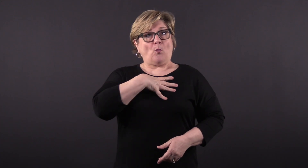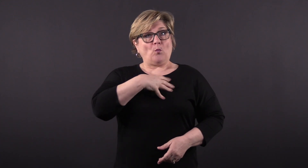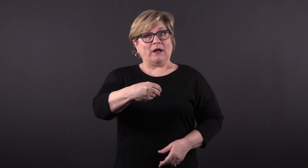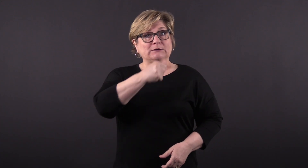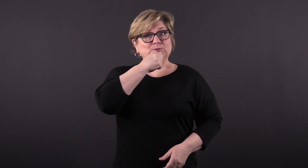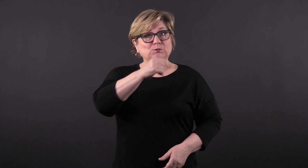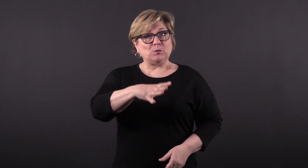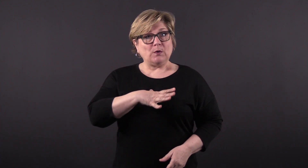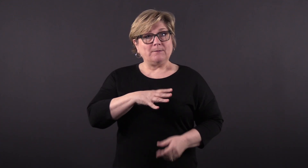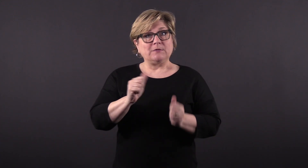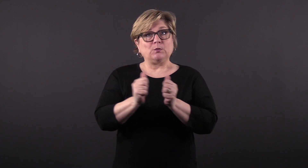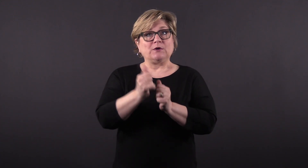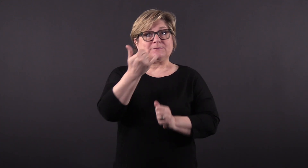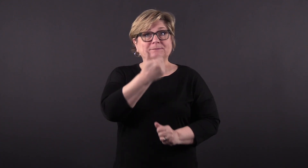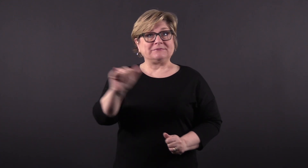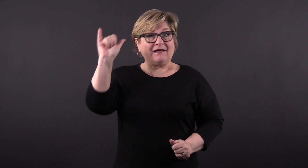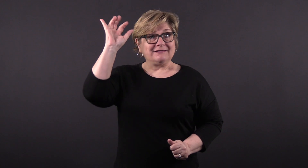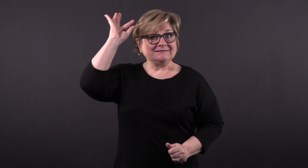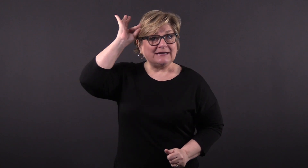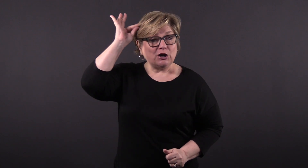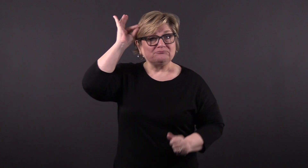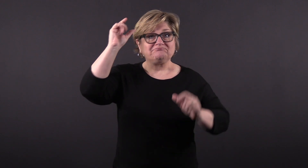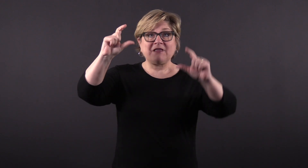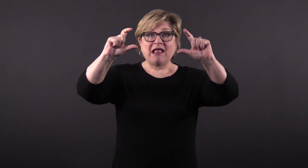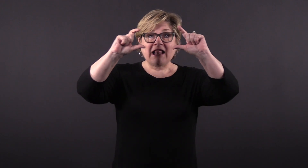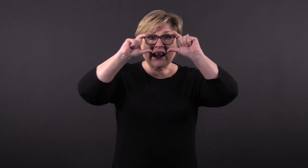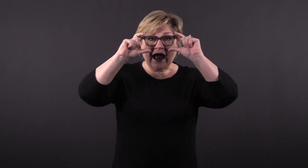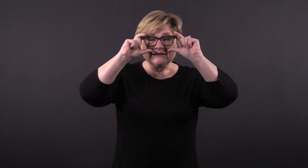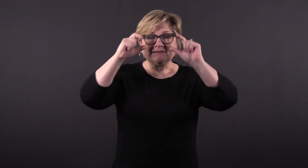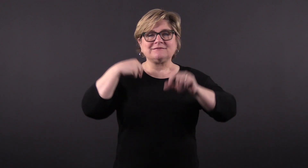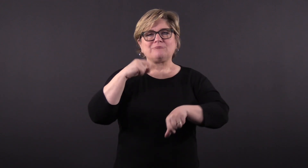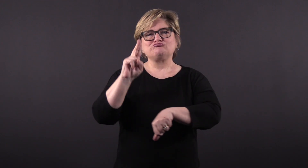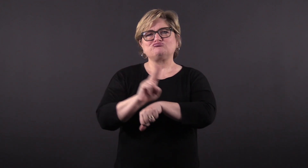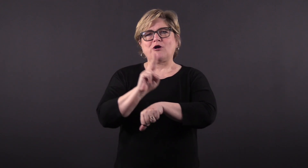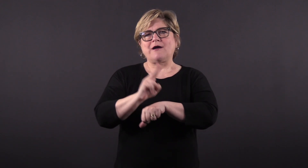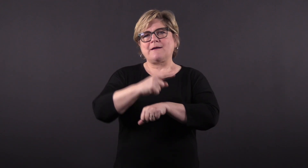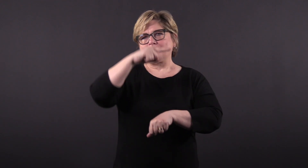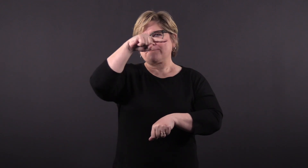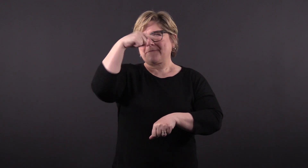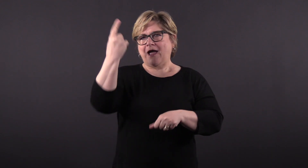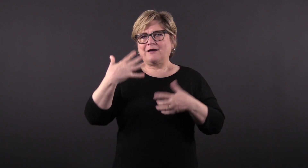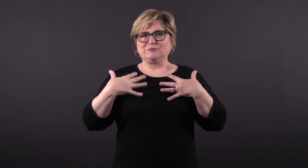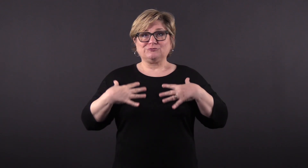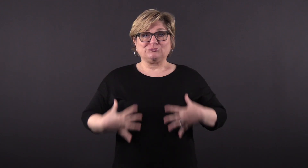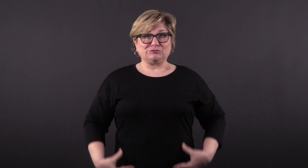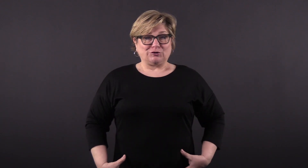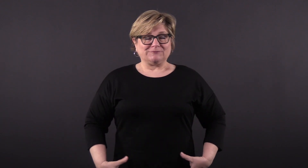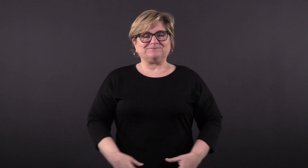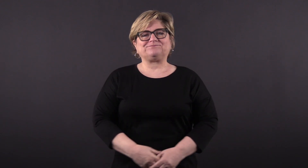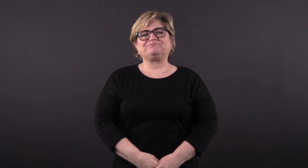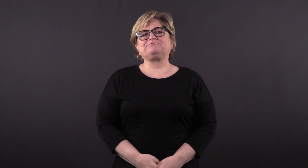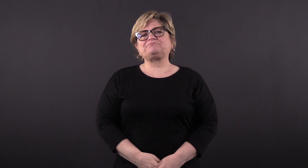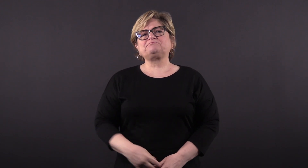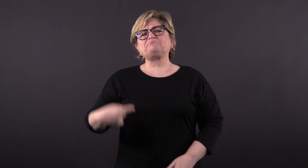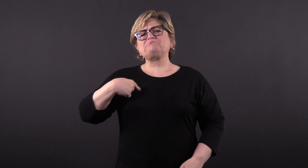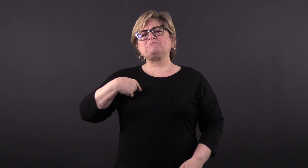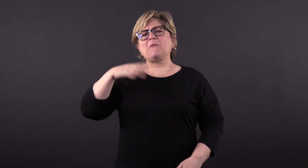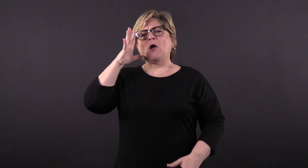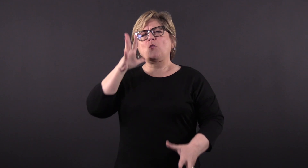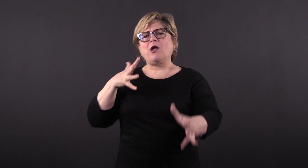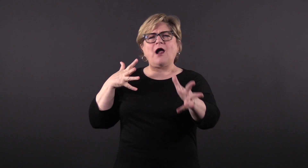I am a white woman with blonde hair, glasses, and wearing a black shirt.